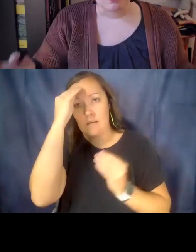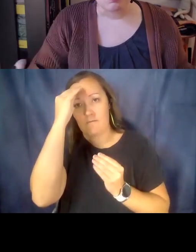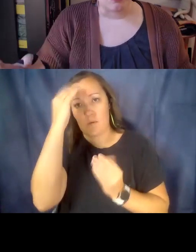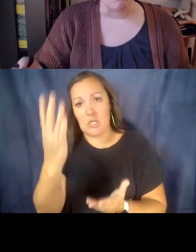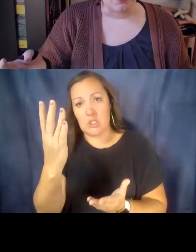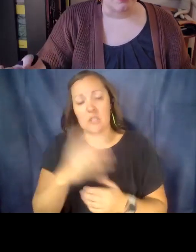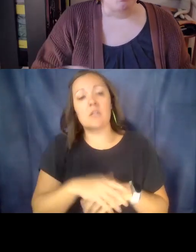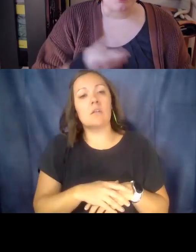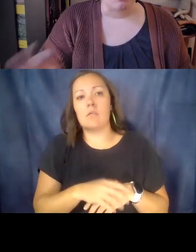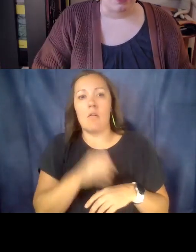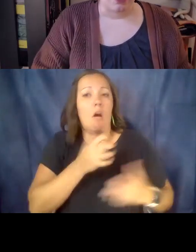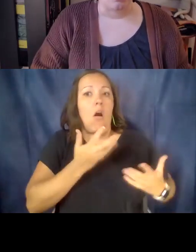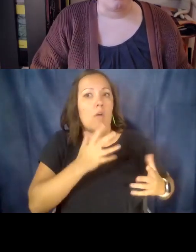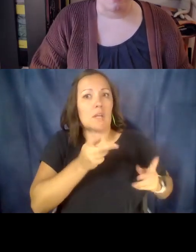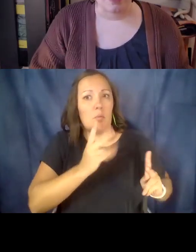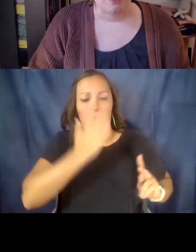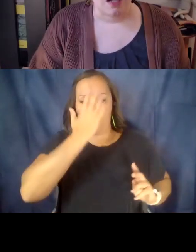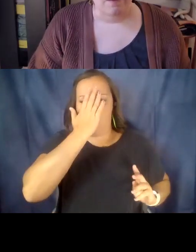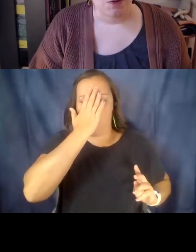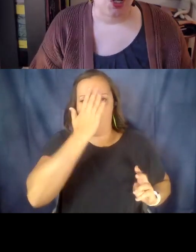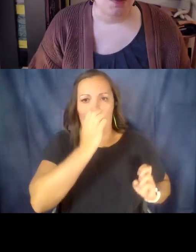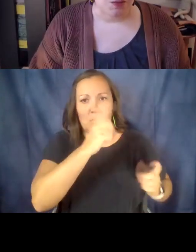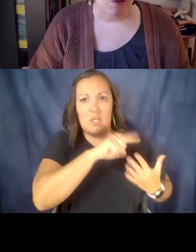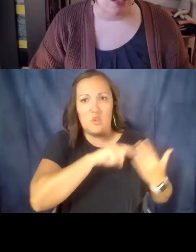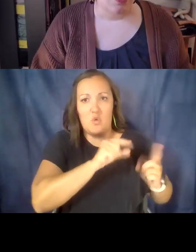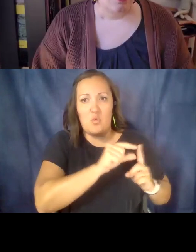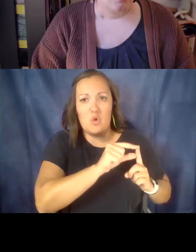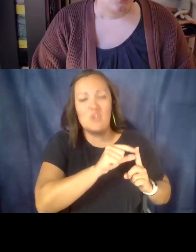people that are familiar, you're probably going to want to define a lot of those terms upfront,